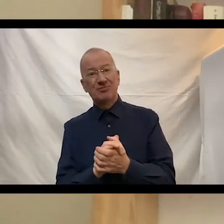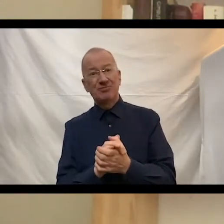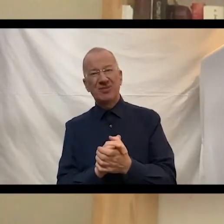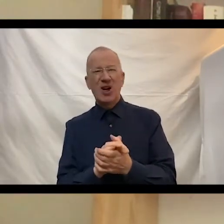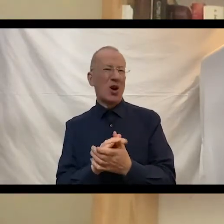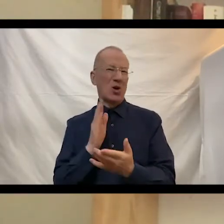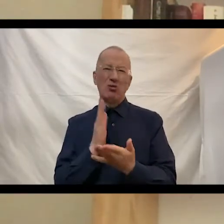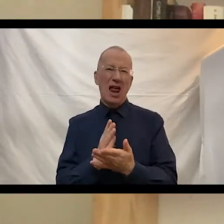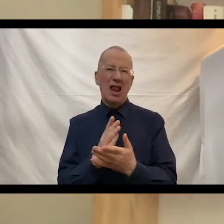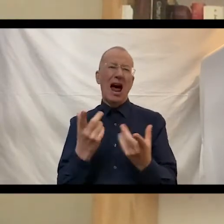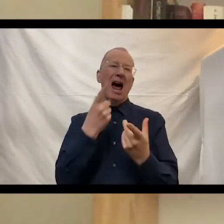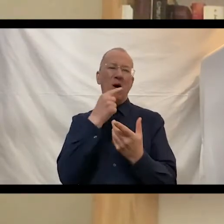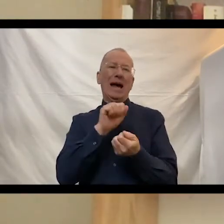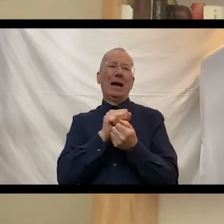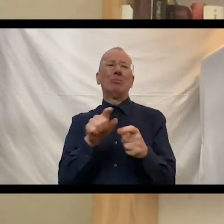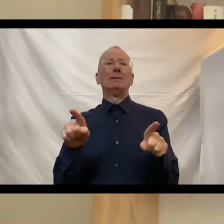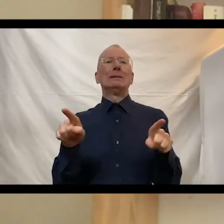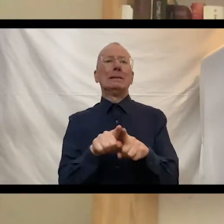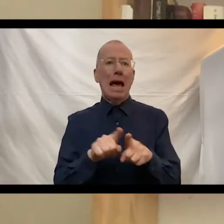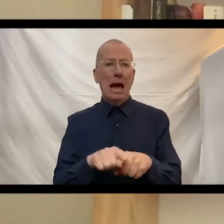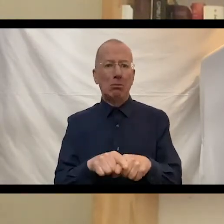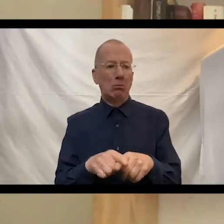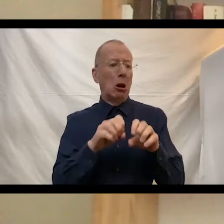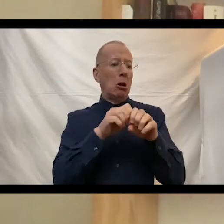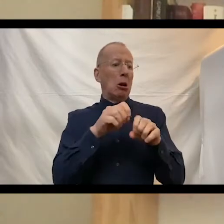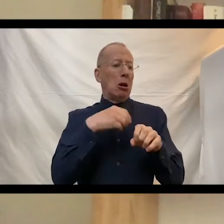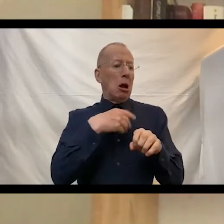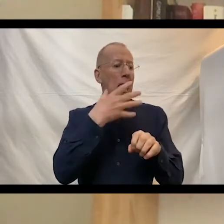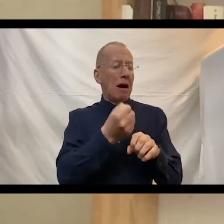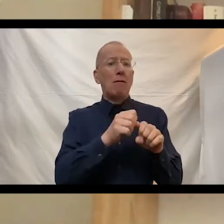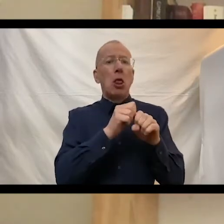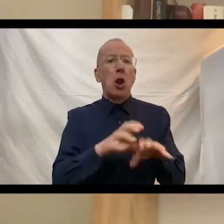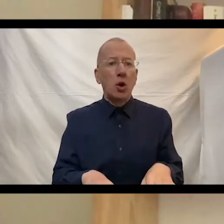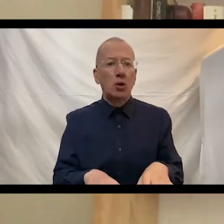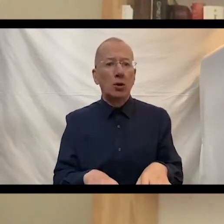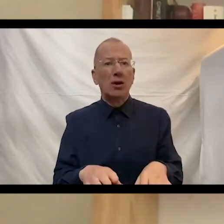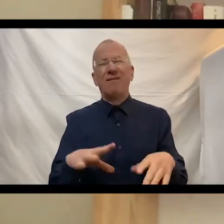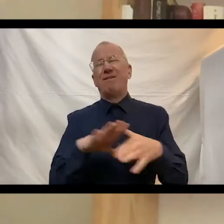No, really? How could you keep it the same? Not lose what you have? Fuck knows? Who knows?